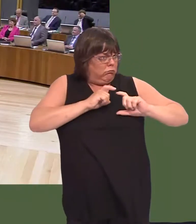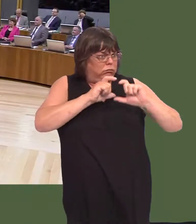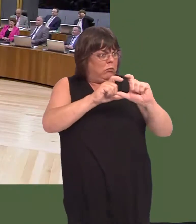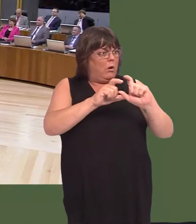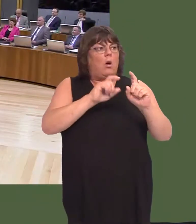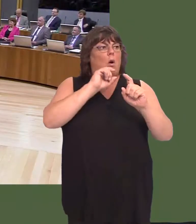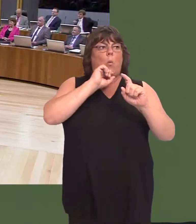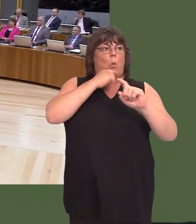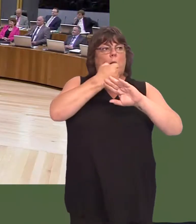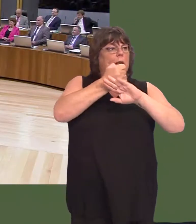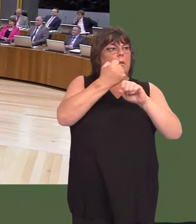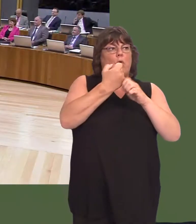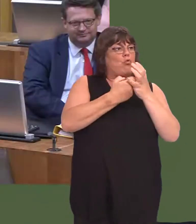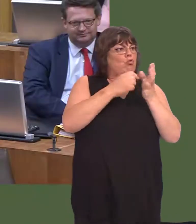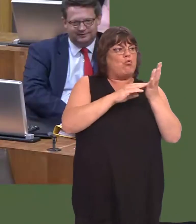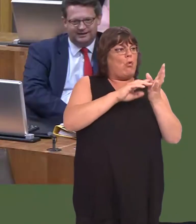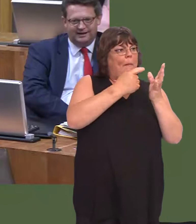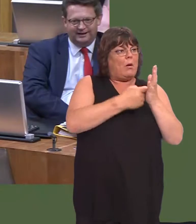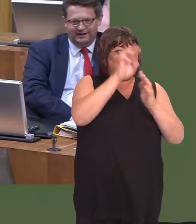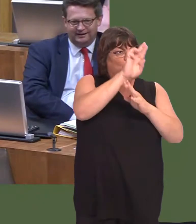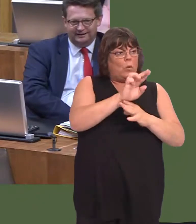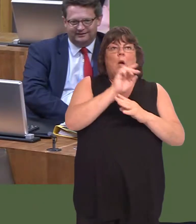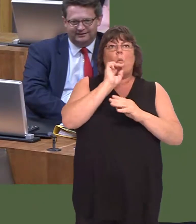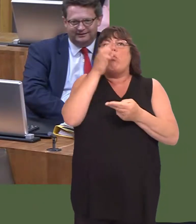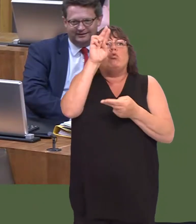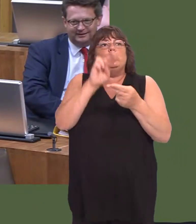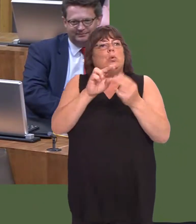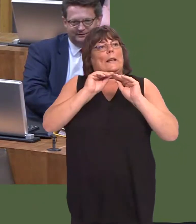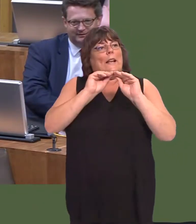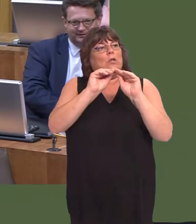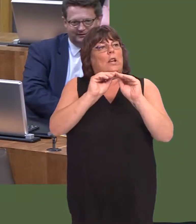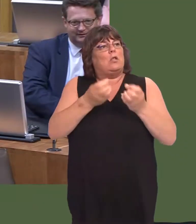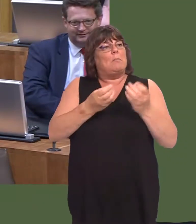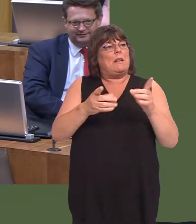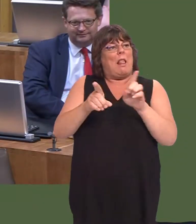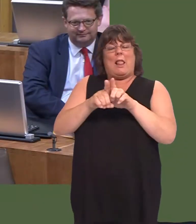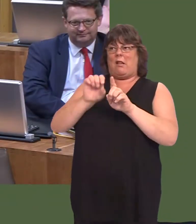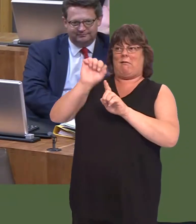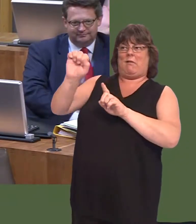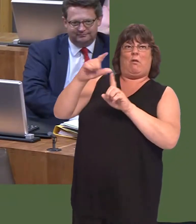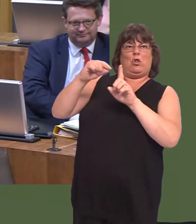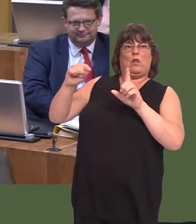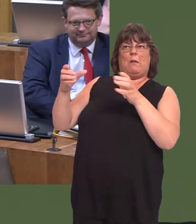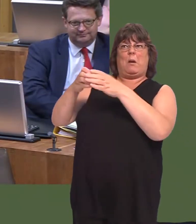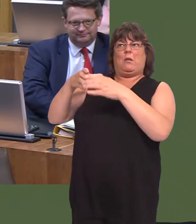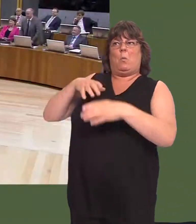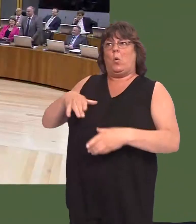We will not have grammar schools in Wales, nor will we reduce education spending, as his party has advocated for many years. Andrew R.T.